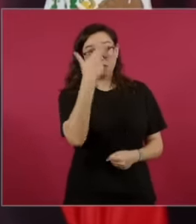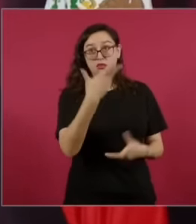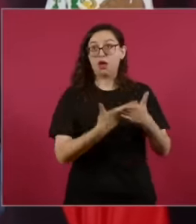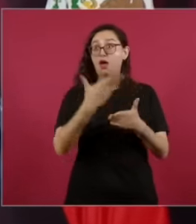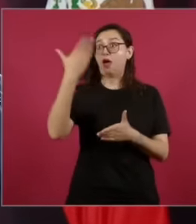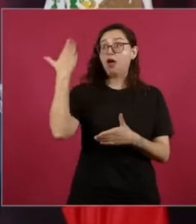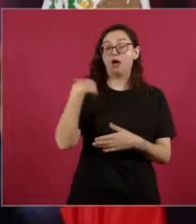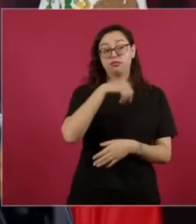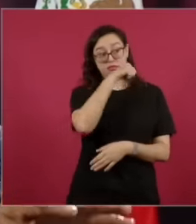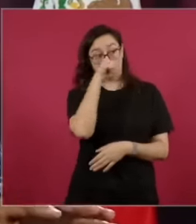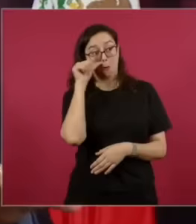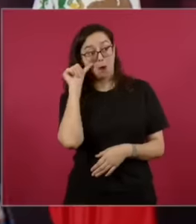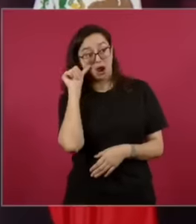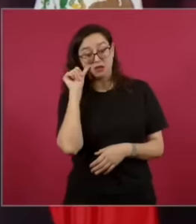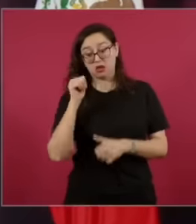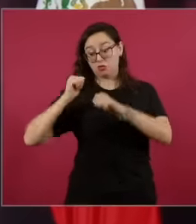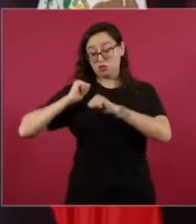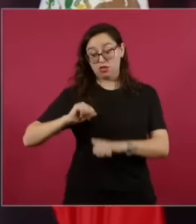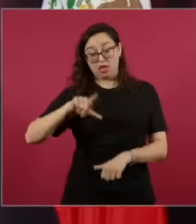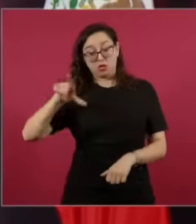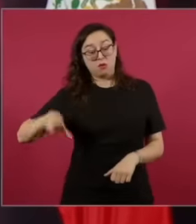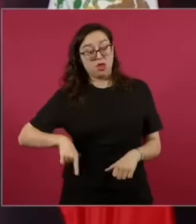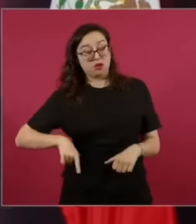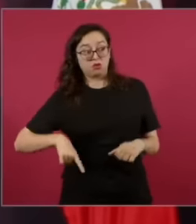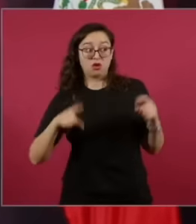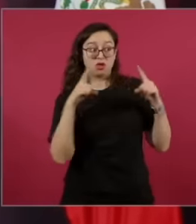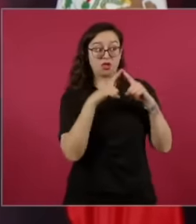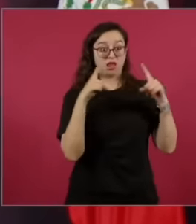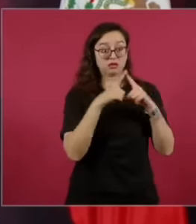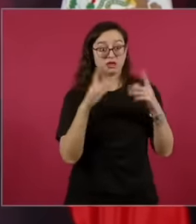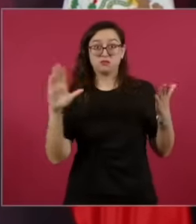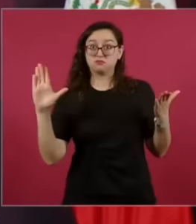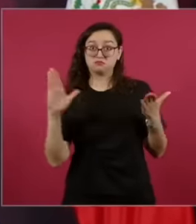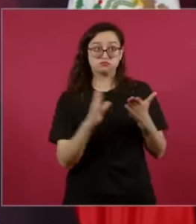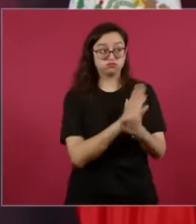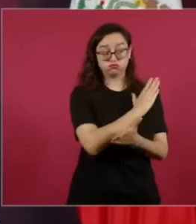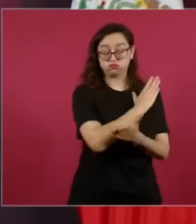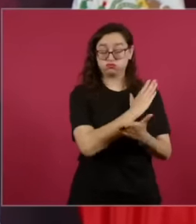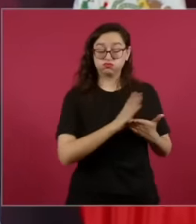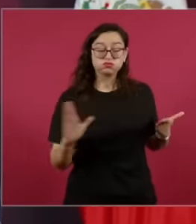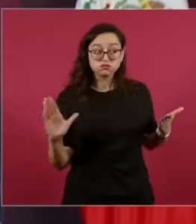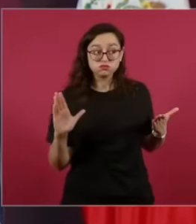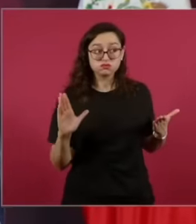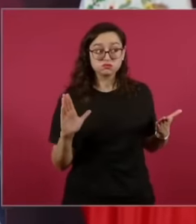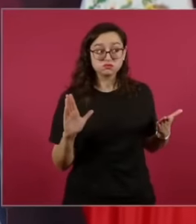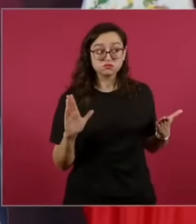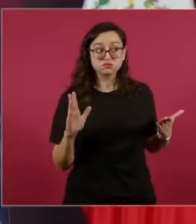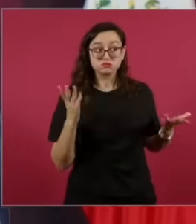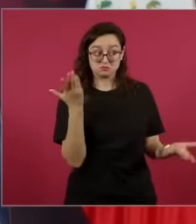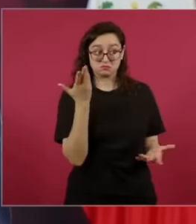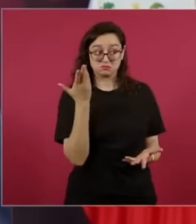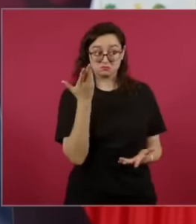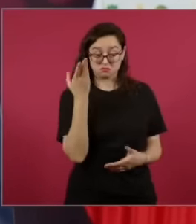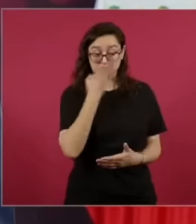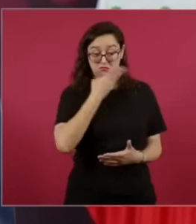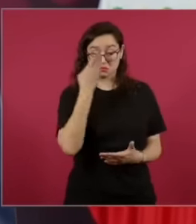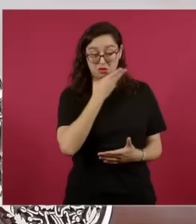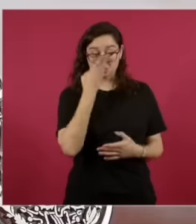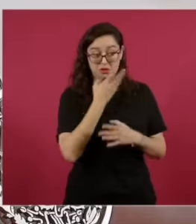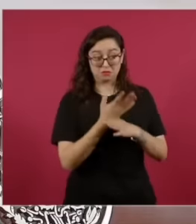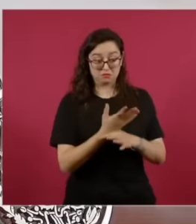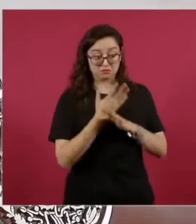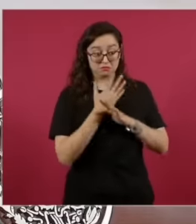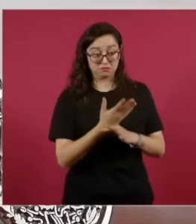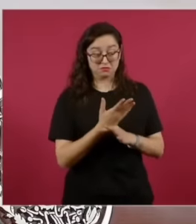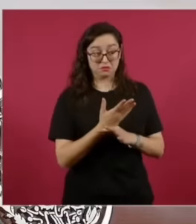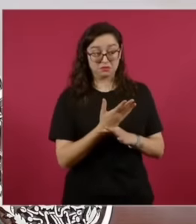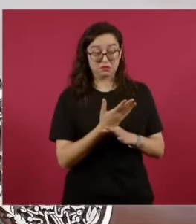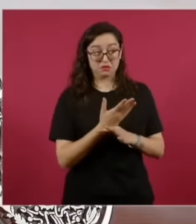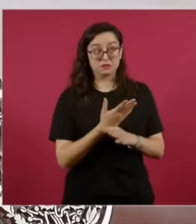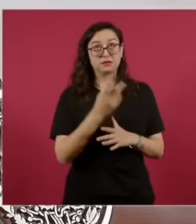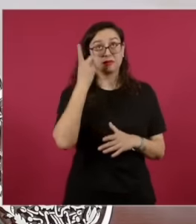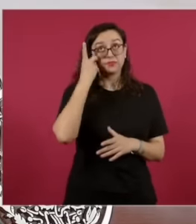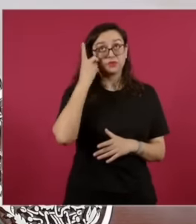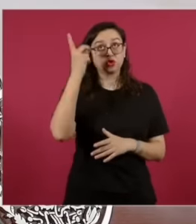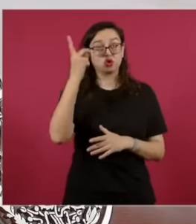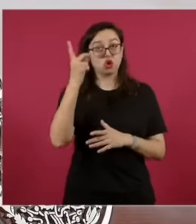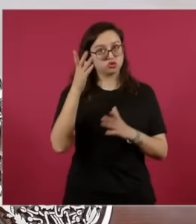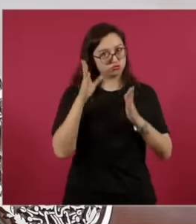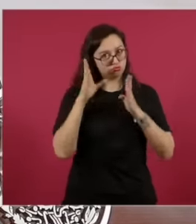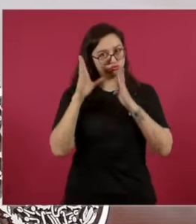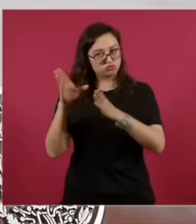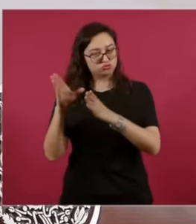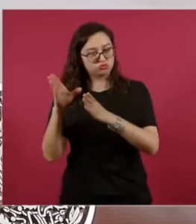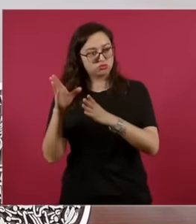ecclesiastical because according to the biblical recommendation to God what is God's and to Caesar what